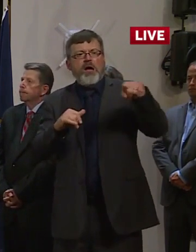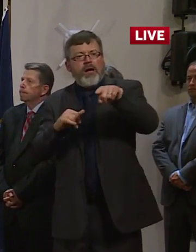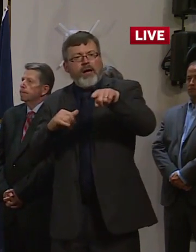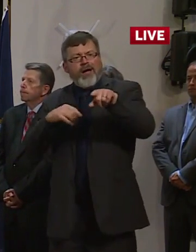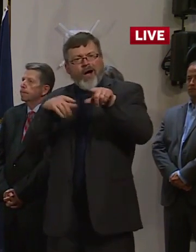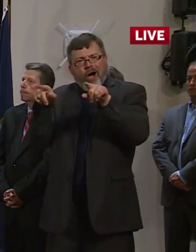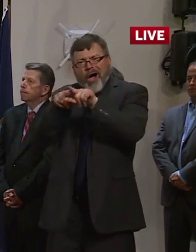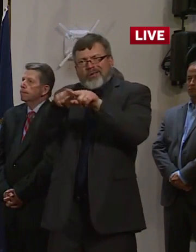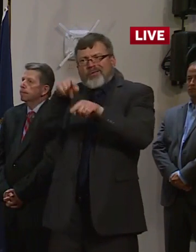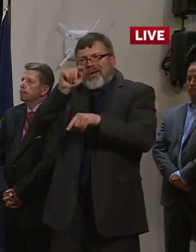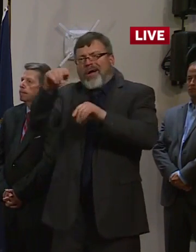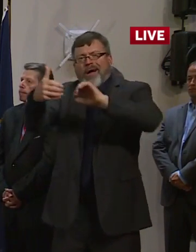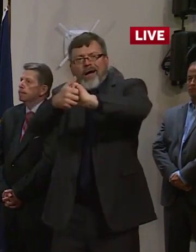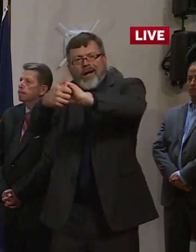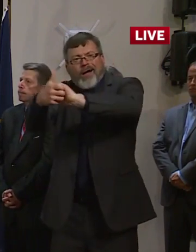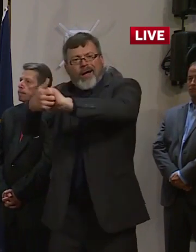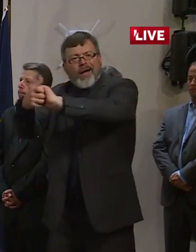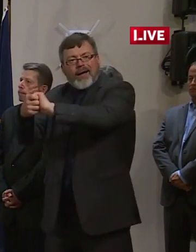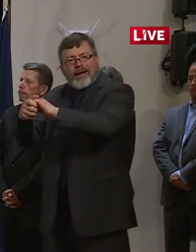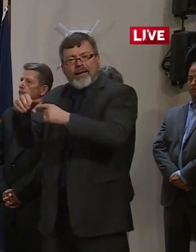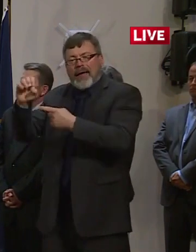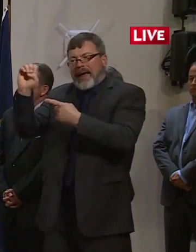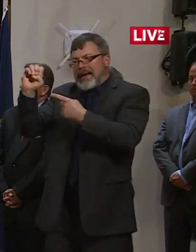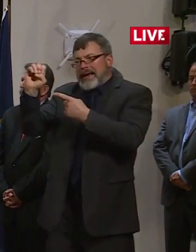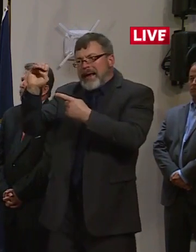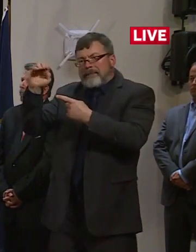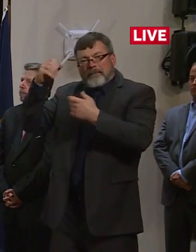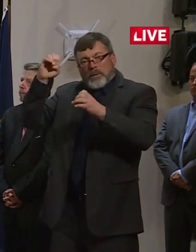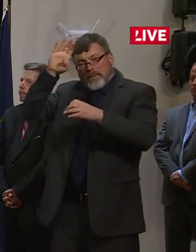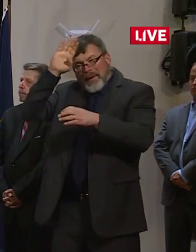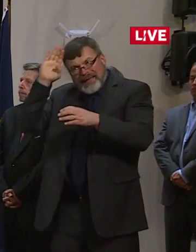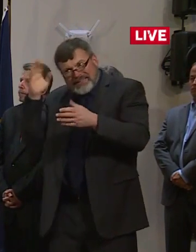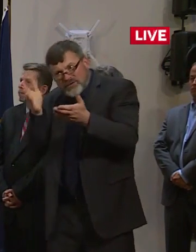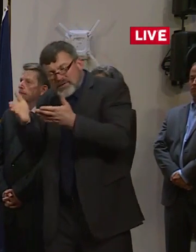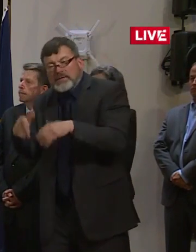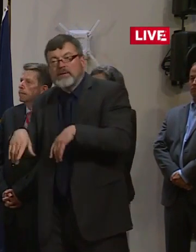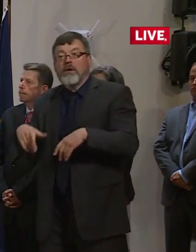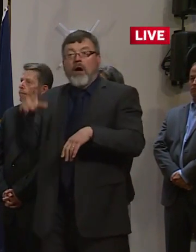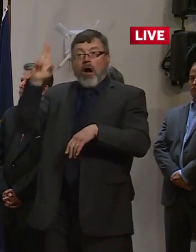ON THE VACCINE FRONT, THE GUARD WAS JOINED BY SO MANY PARTNERS